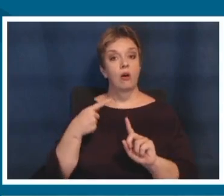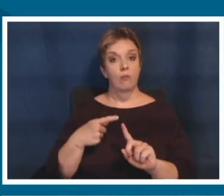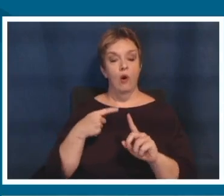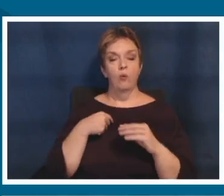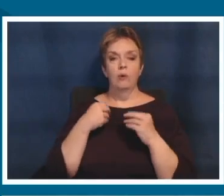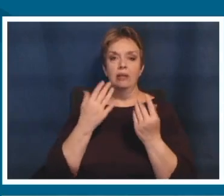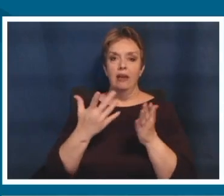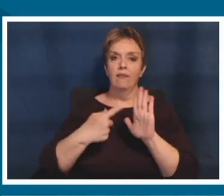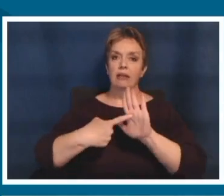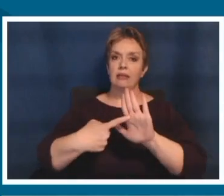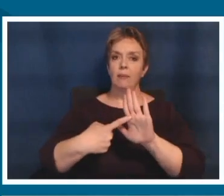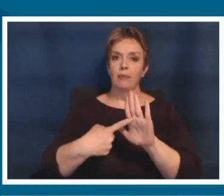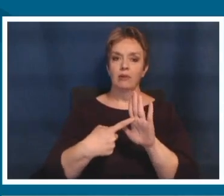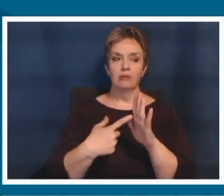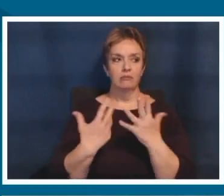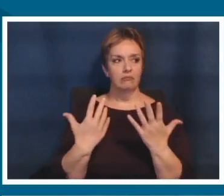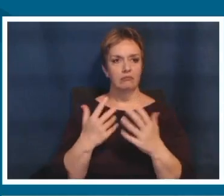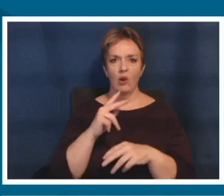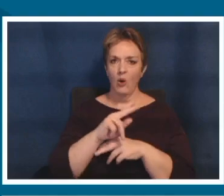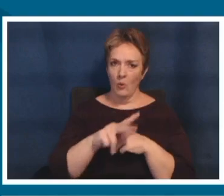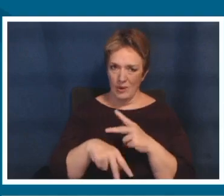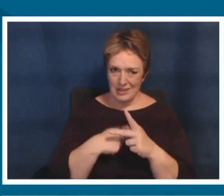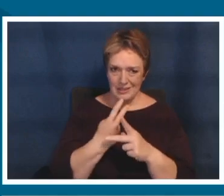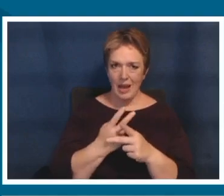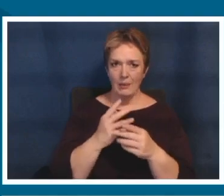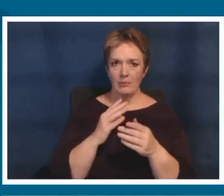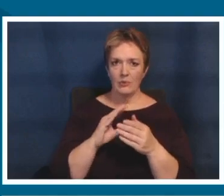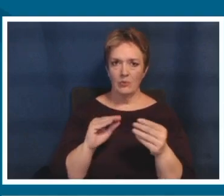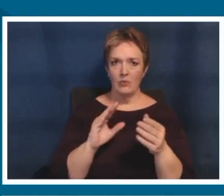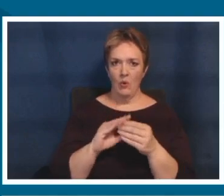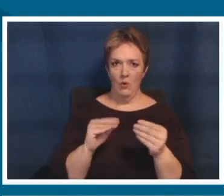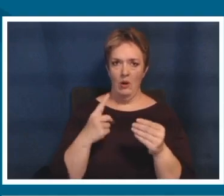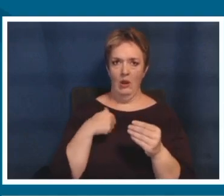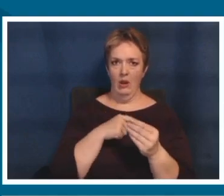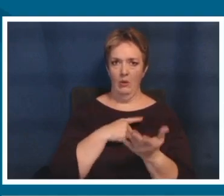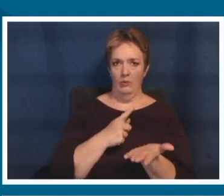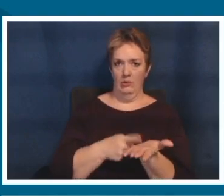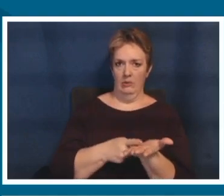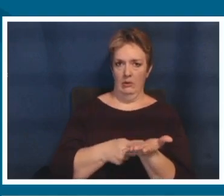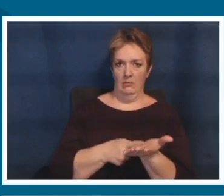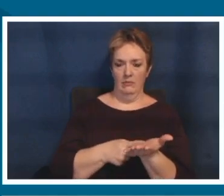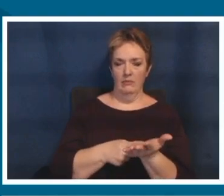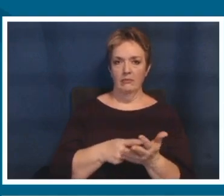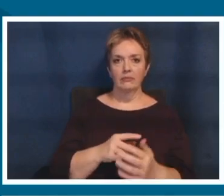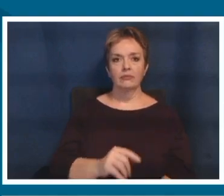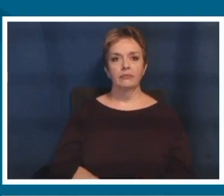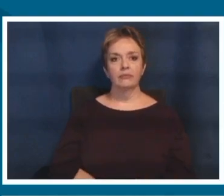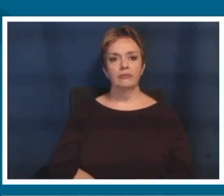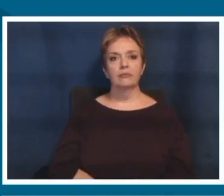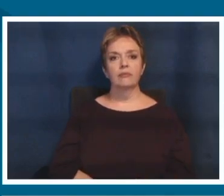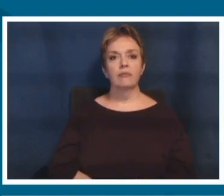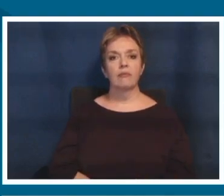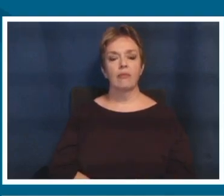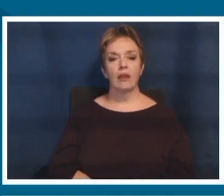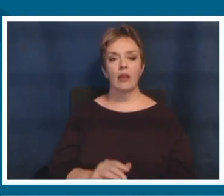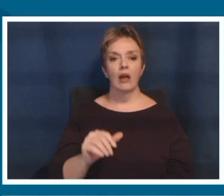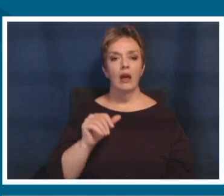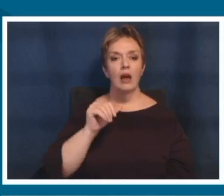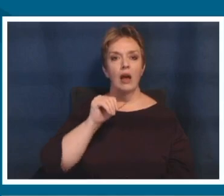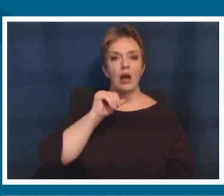what kind of story are we talking about we said okay we don't need it to be something that you would never want to